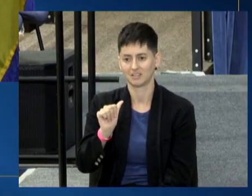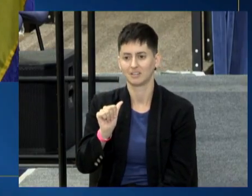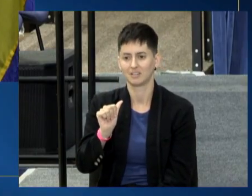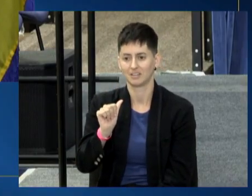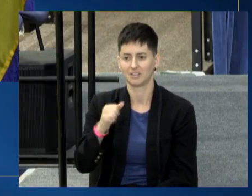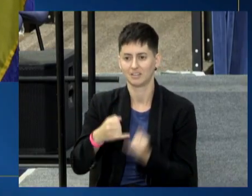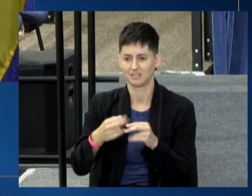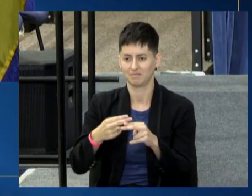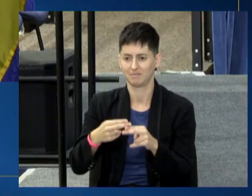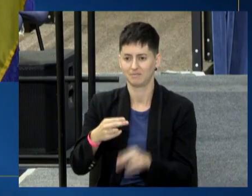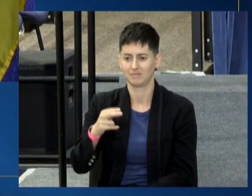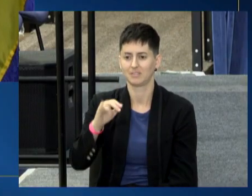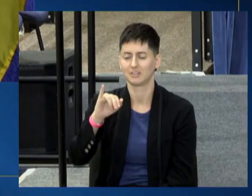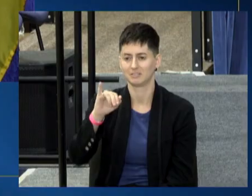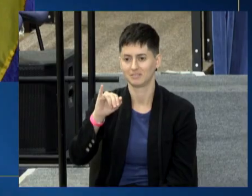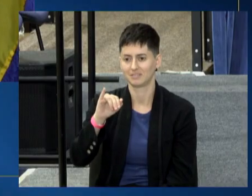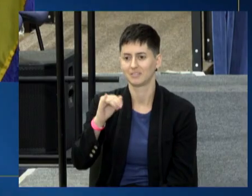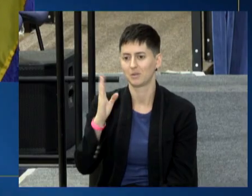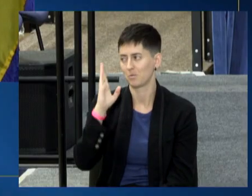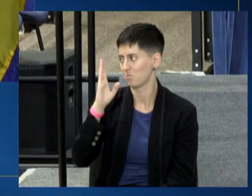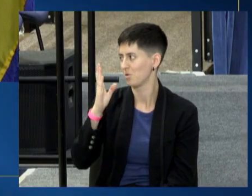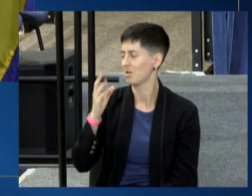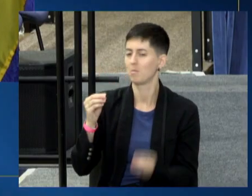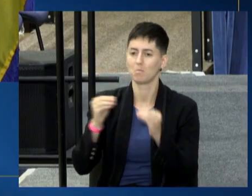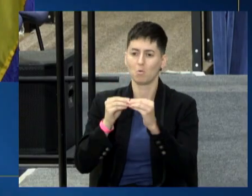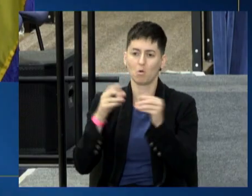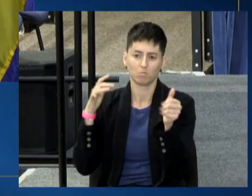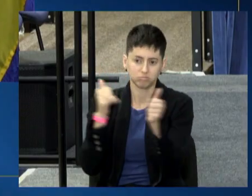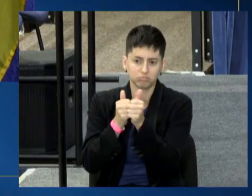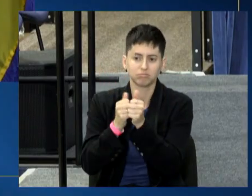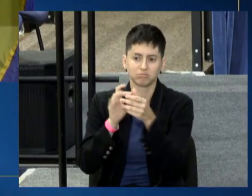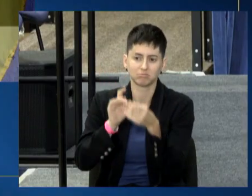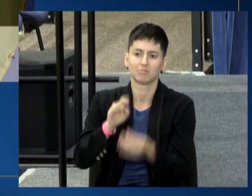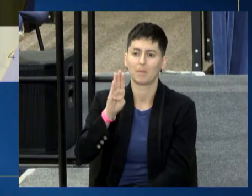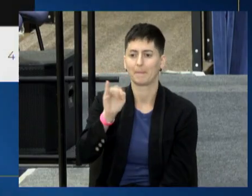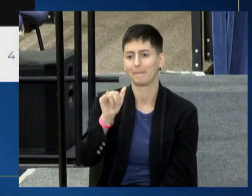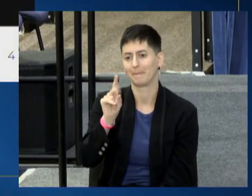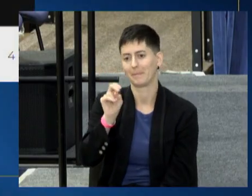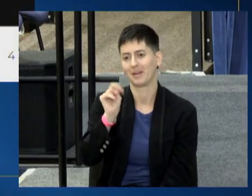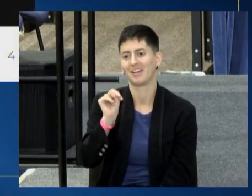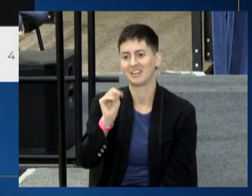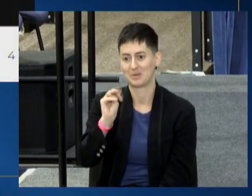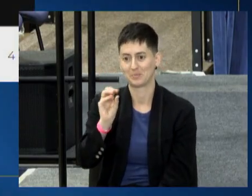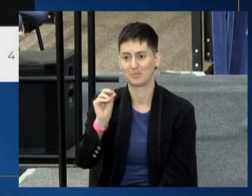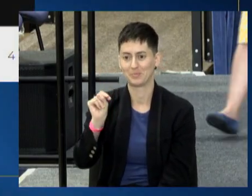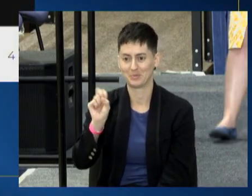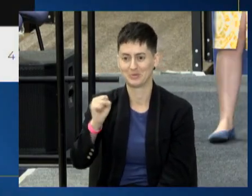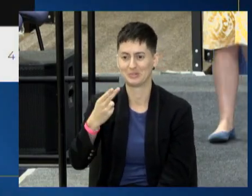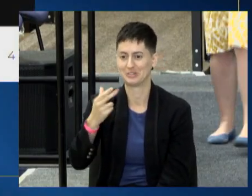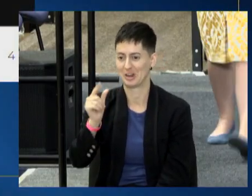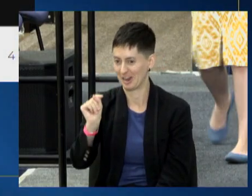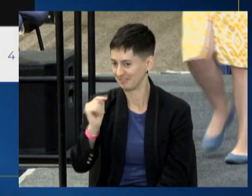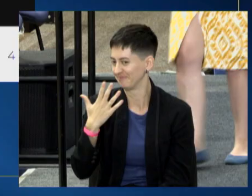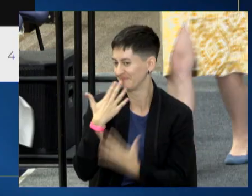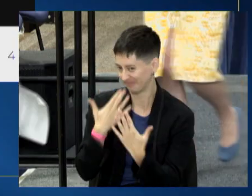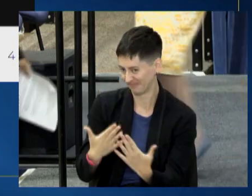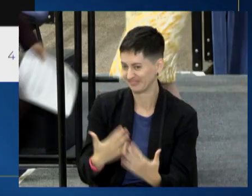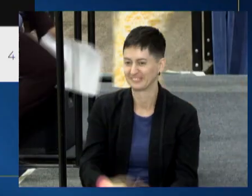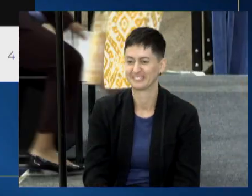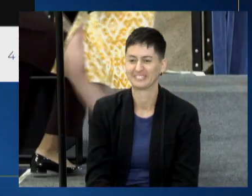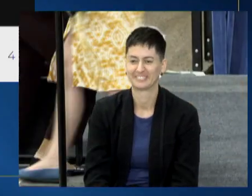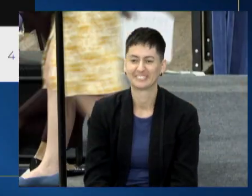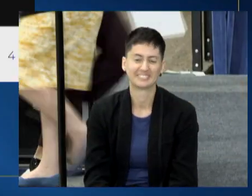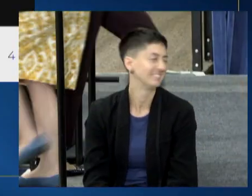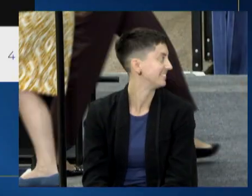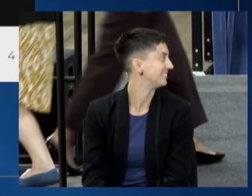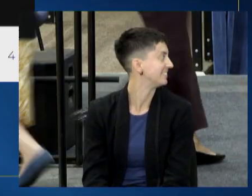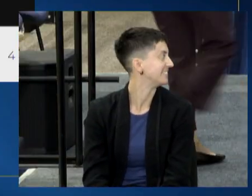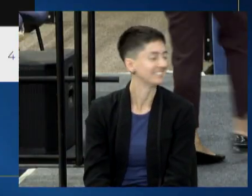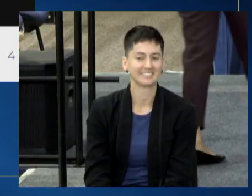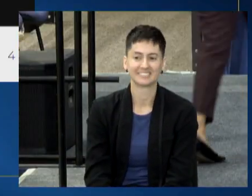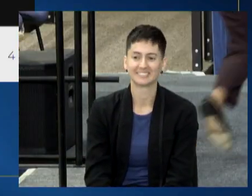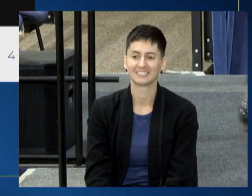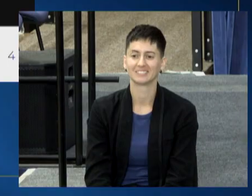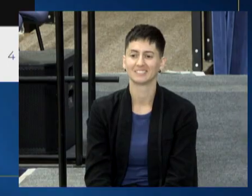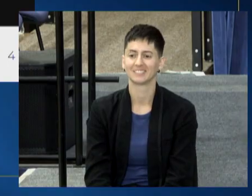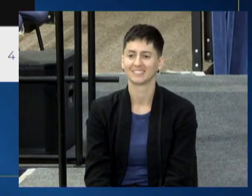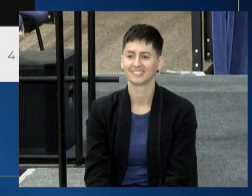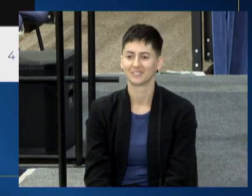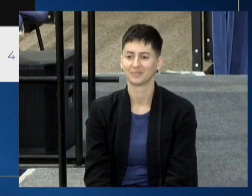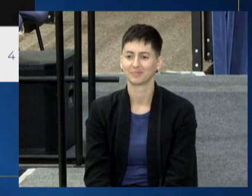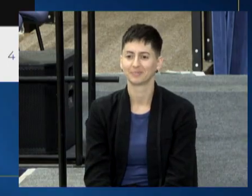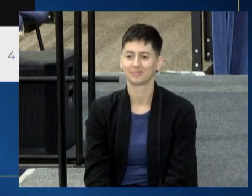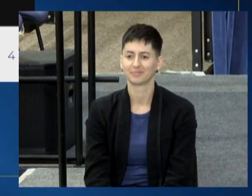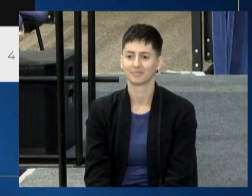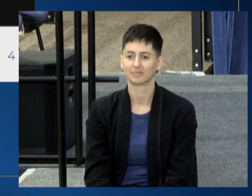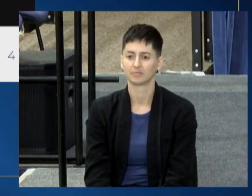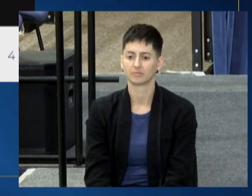who's going to share more updates on the Biden Cancer Moonshot. Thank you.